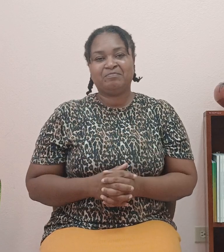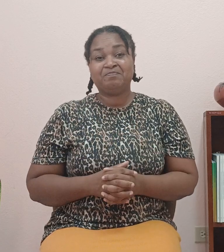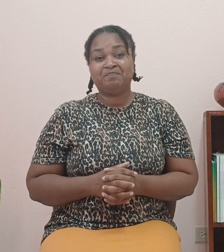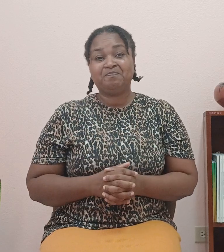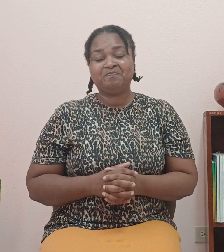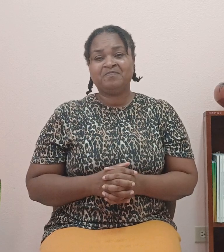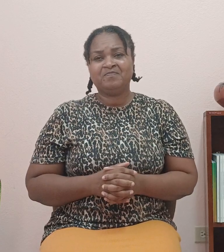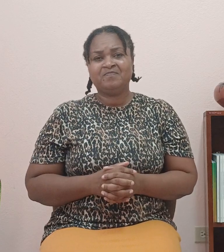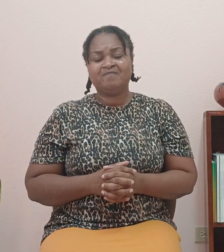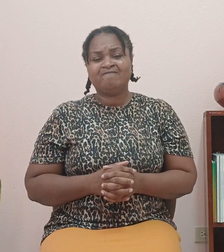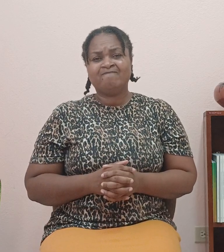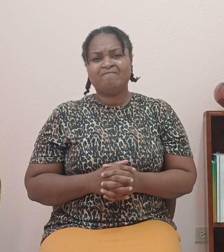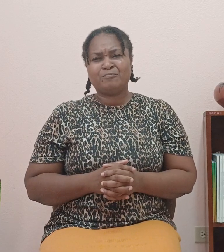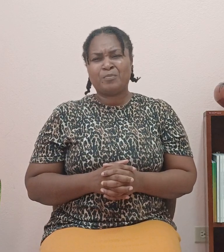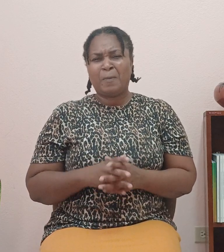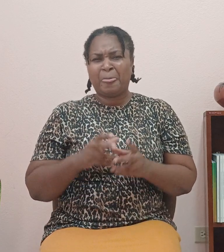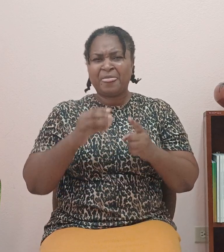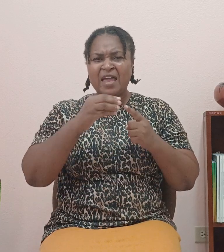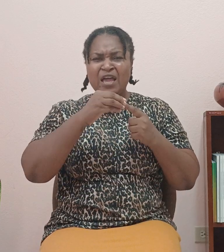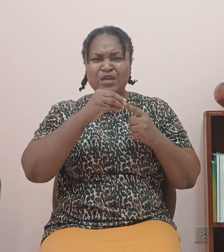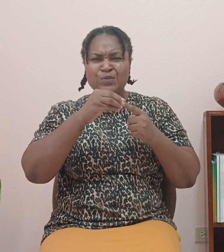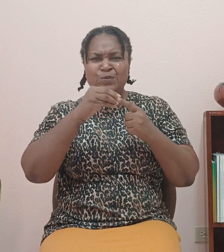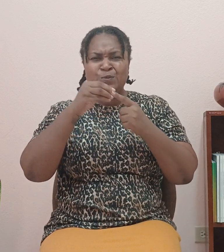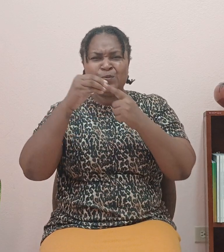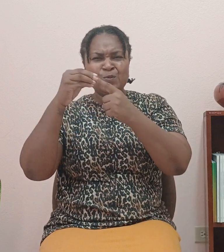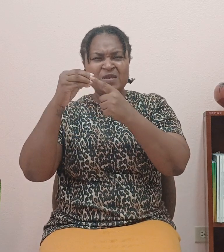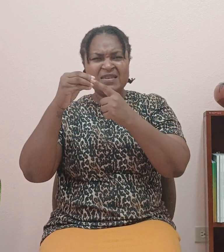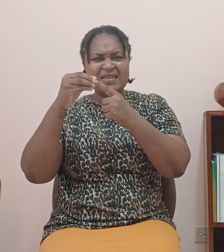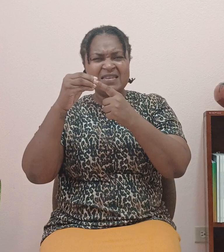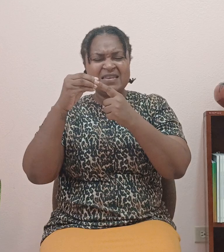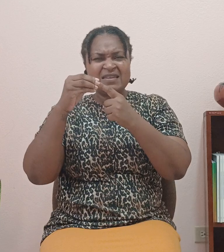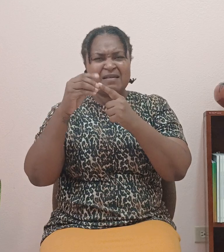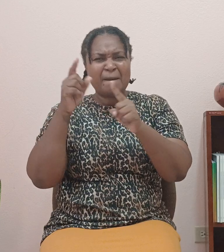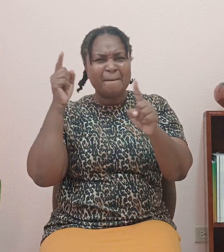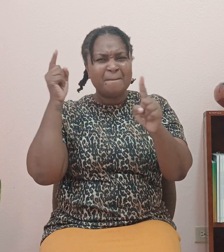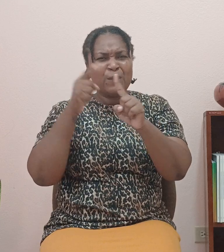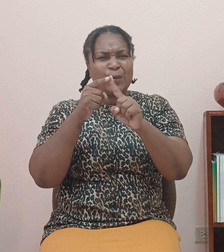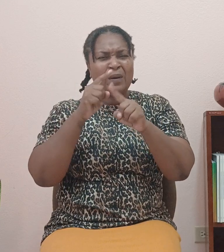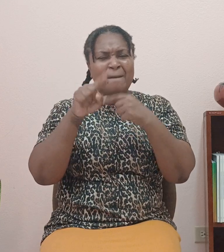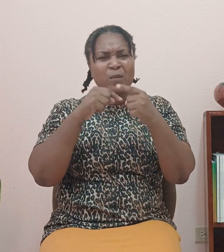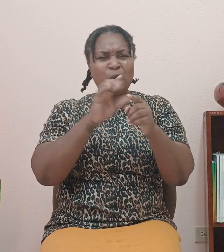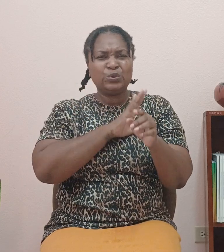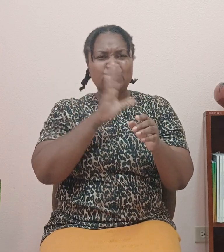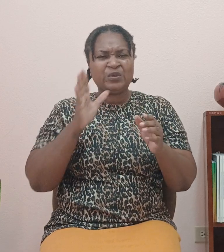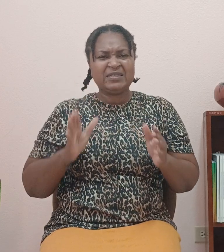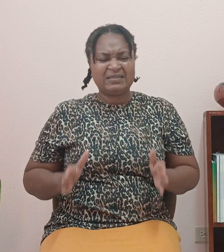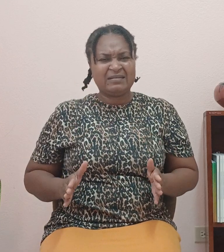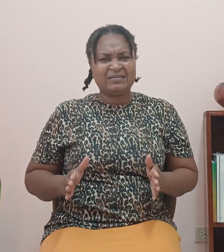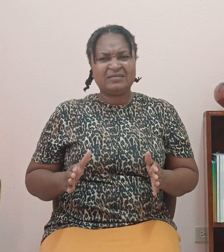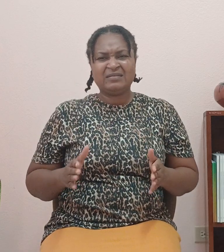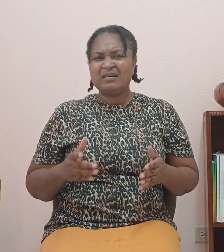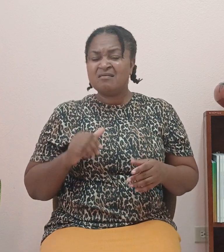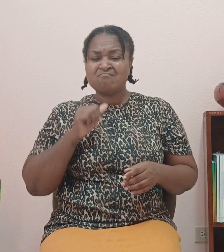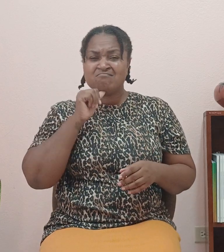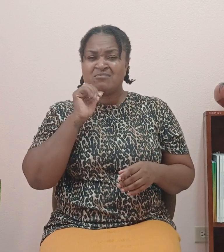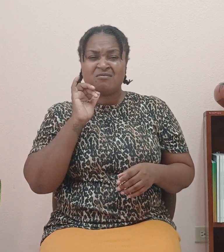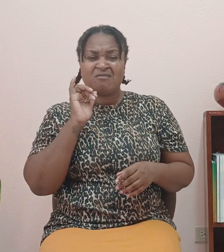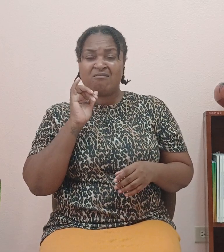A unique feature of Christianity is that God not only wants to fellowship with us